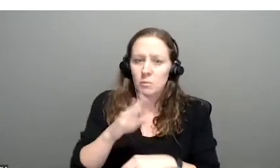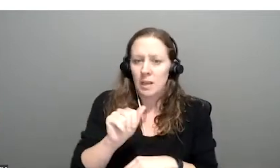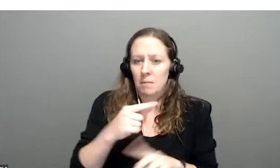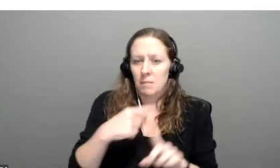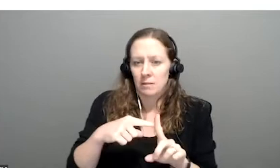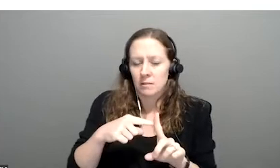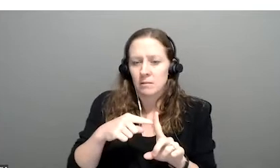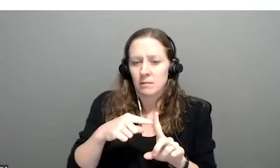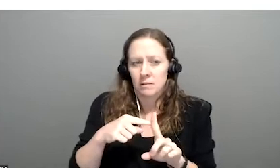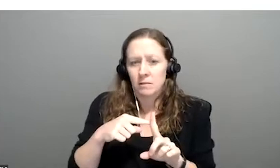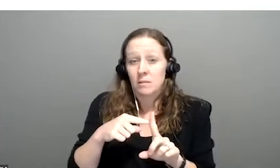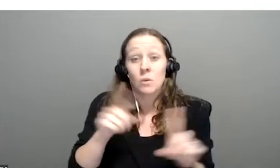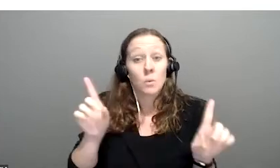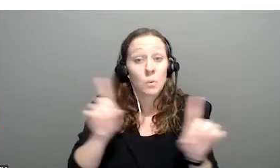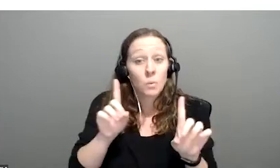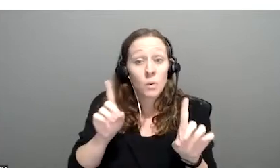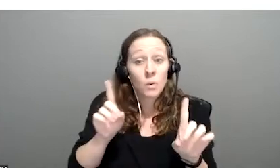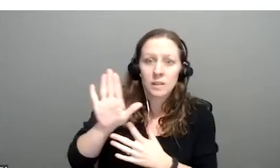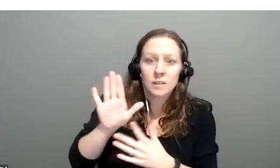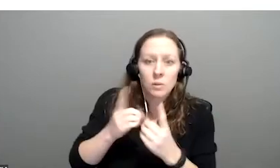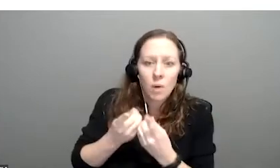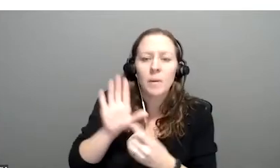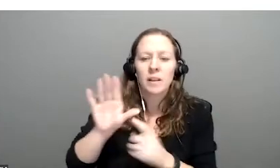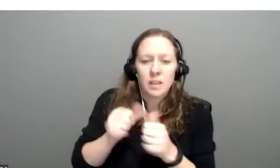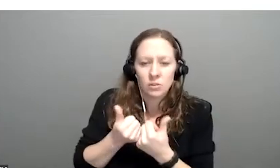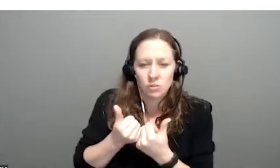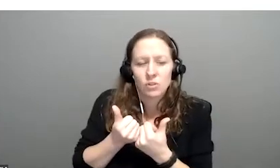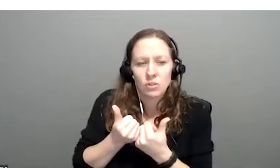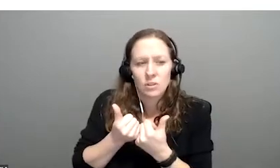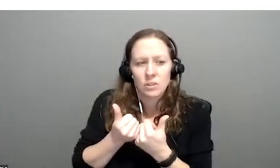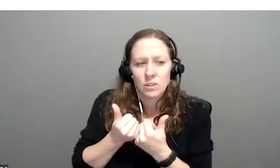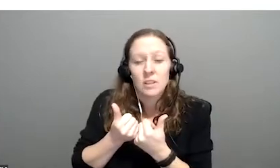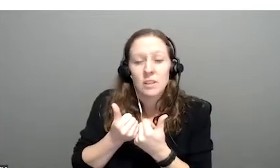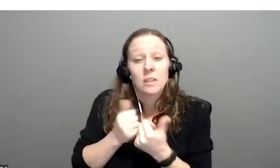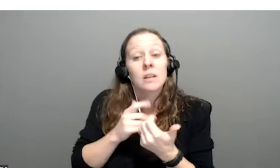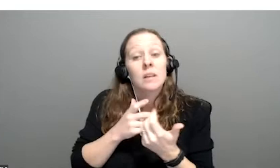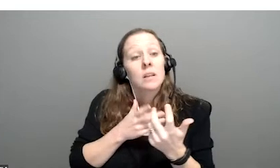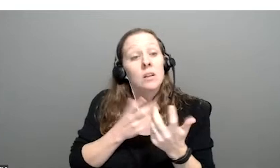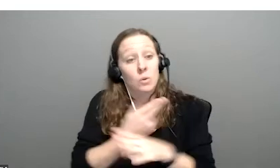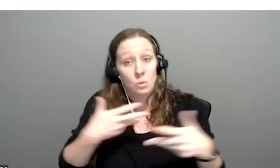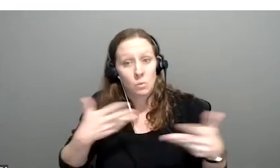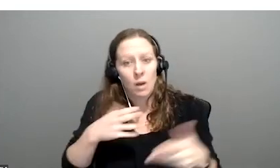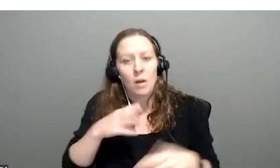development of the Beijing Declaration, and at the time this analysis was to guide decision-makers